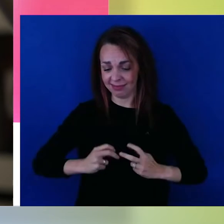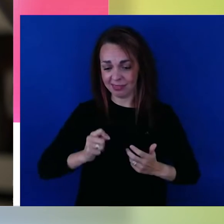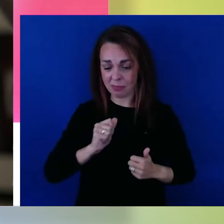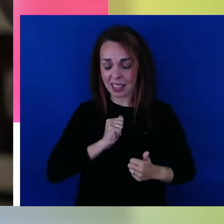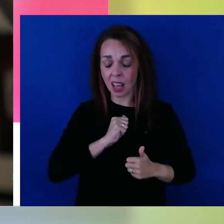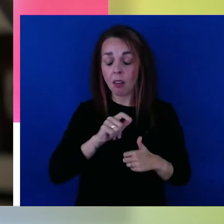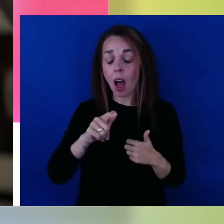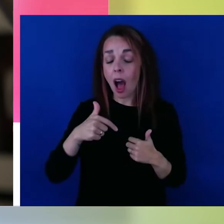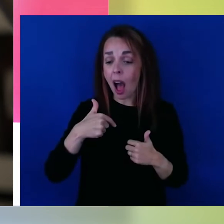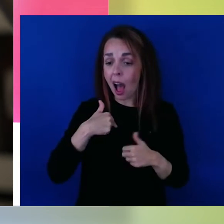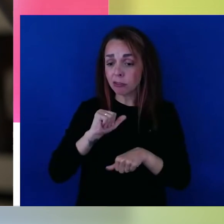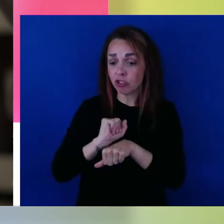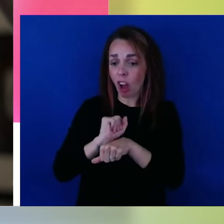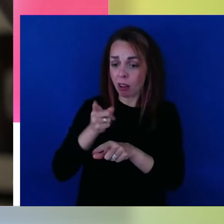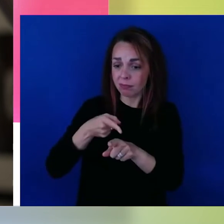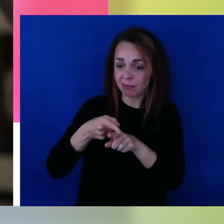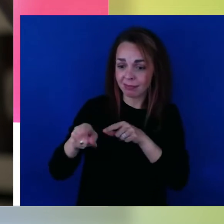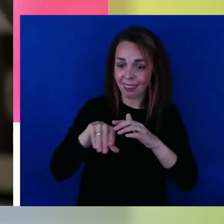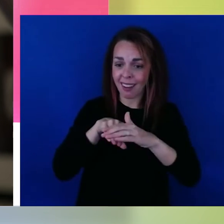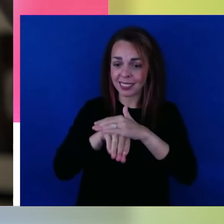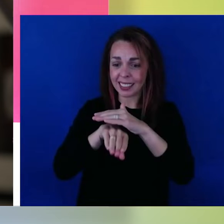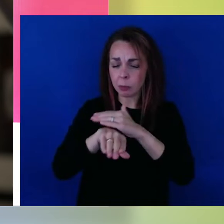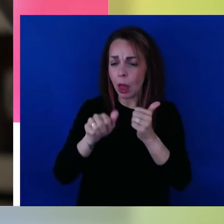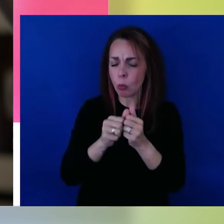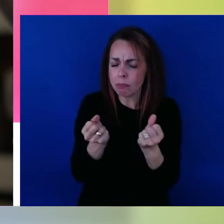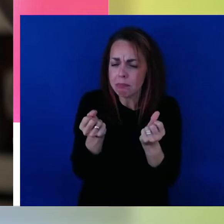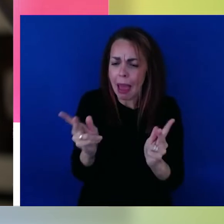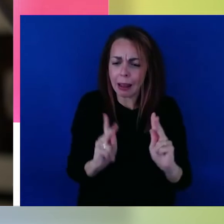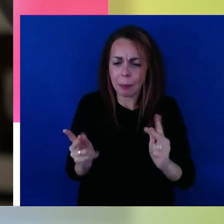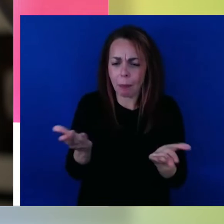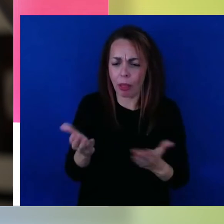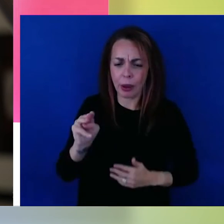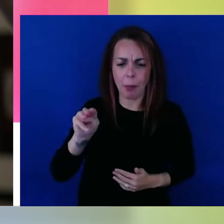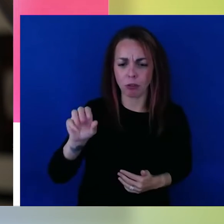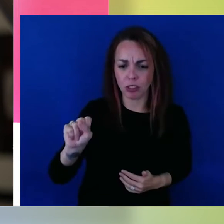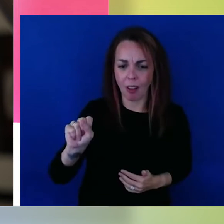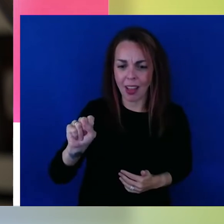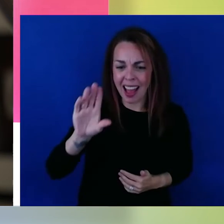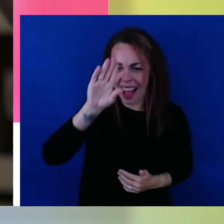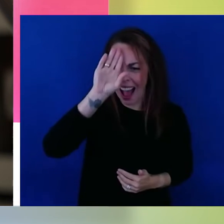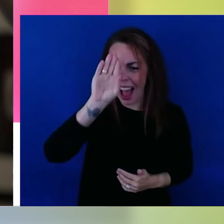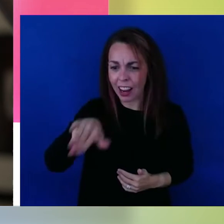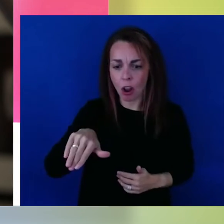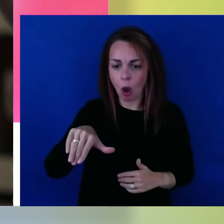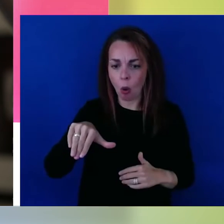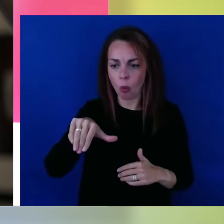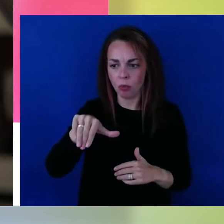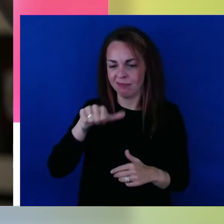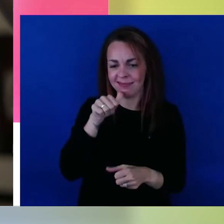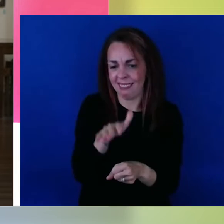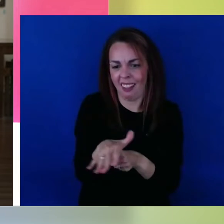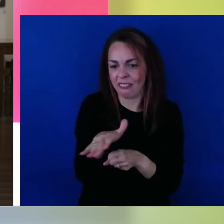with an army of amazing people at Microsoft. I know there's far more that we can and should be doing.